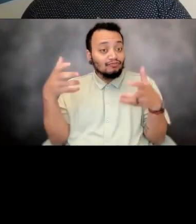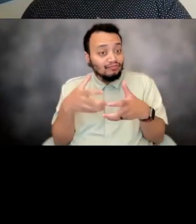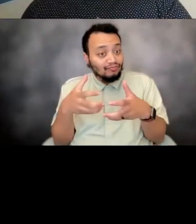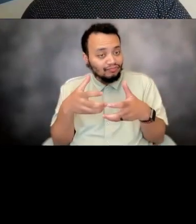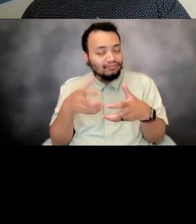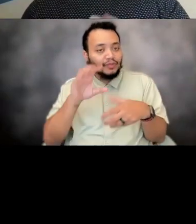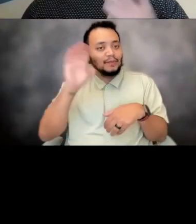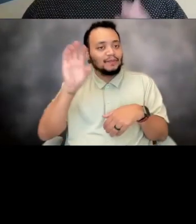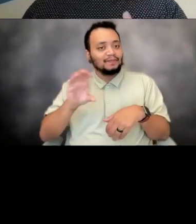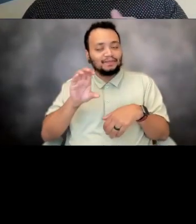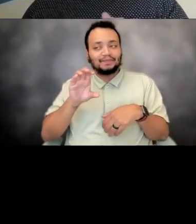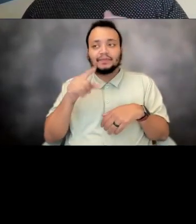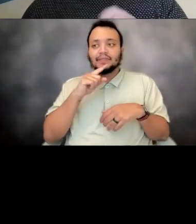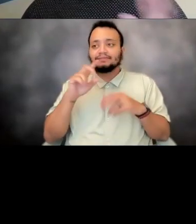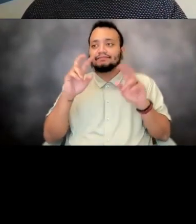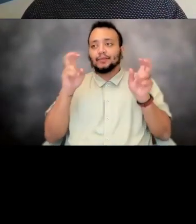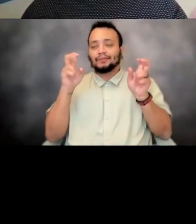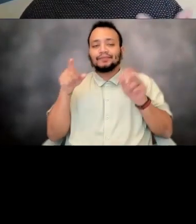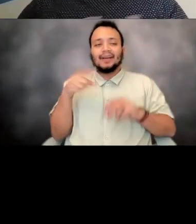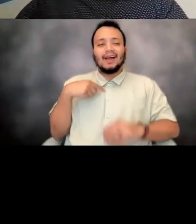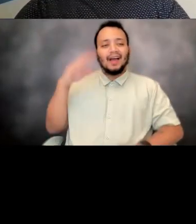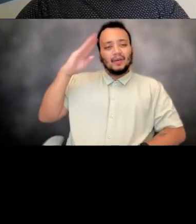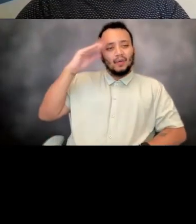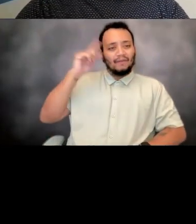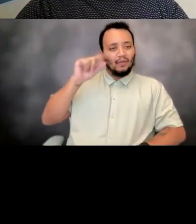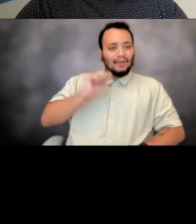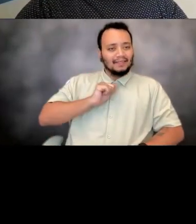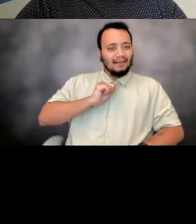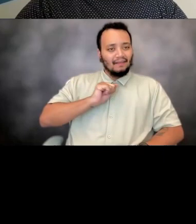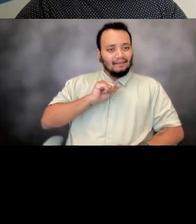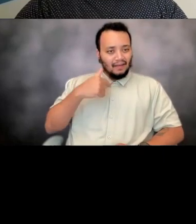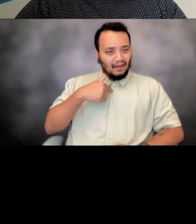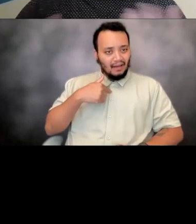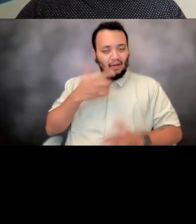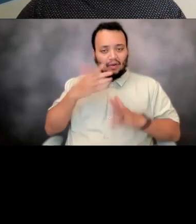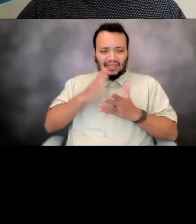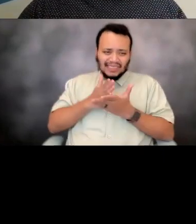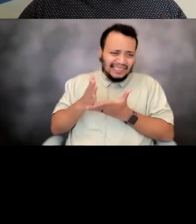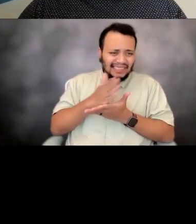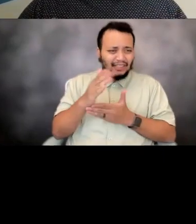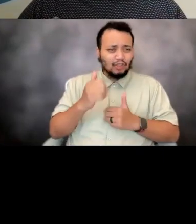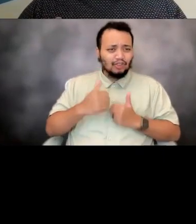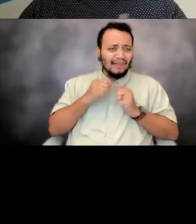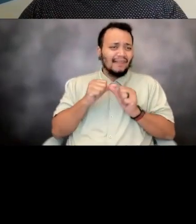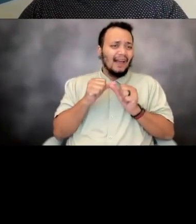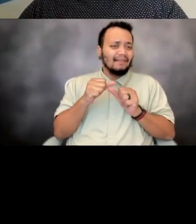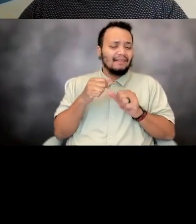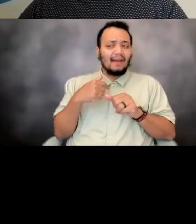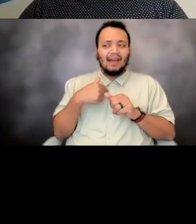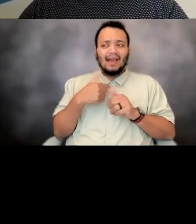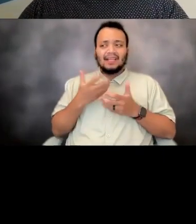"I know it for myself as I was engaged in these survival practices, I didn't wanna go through trans organizations.